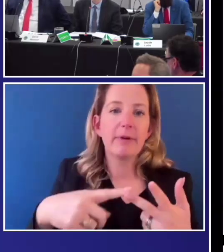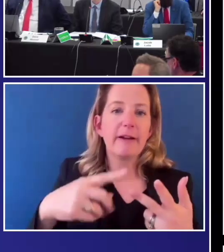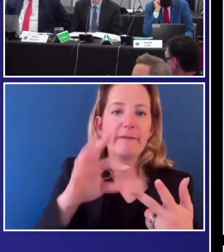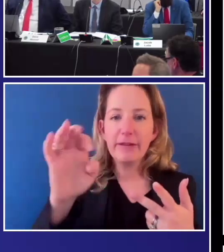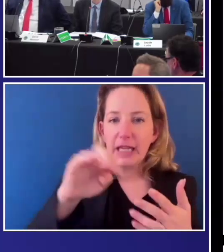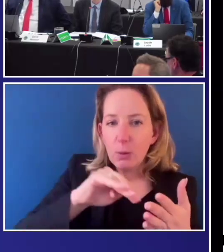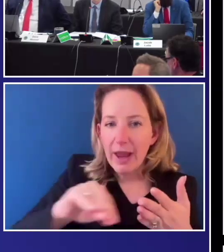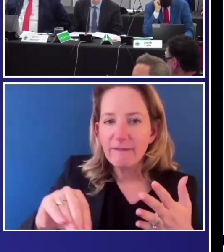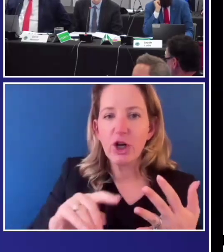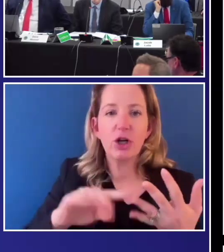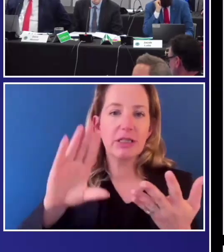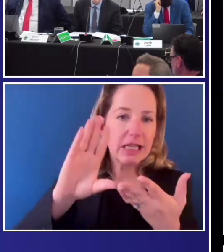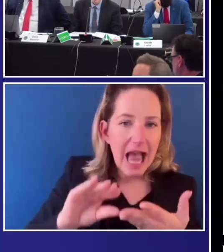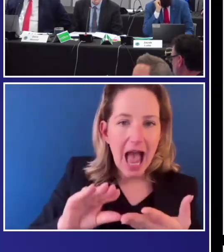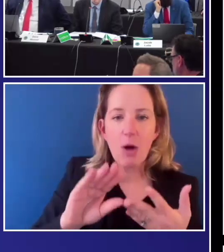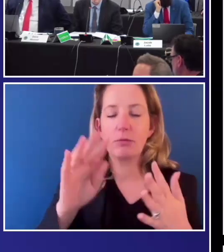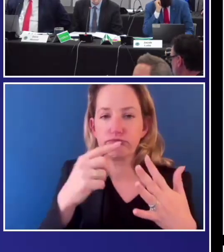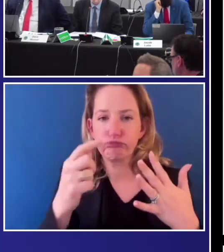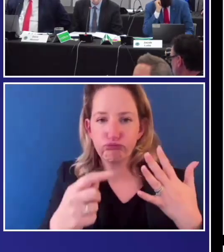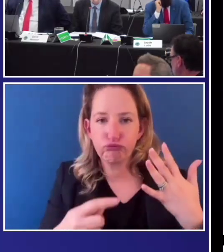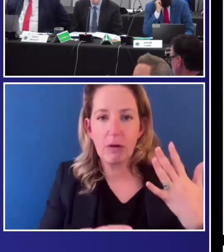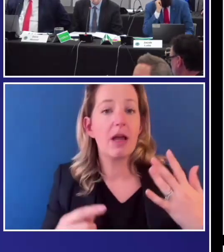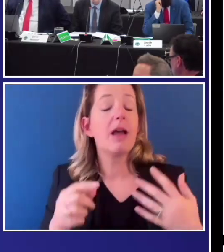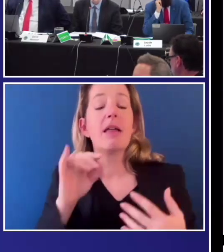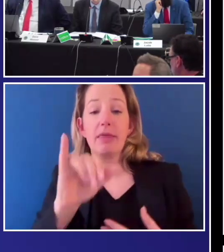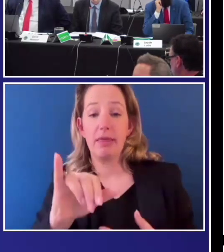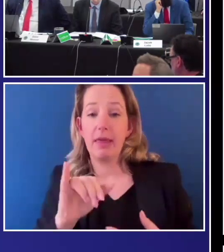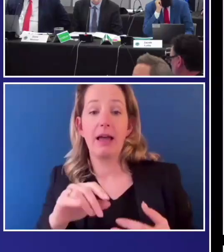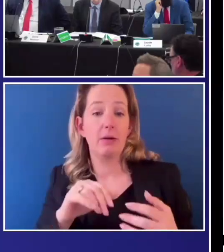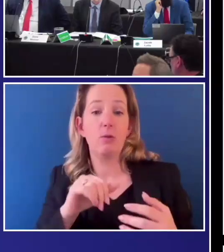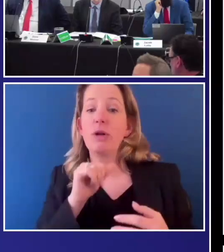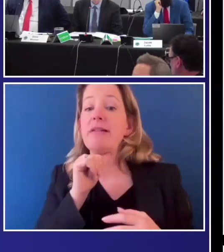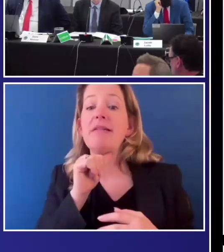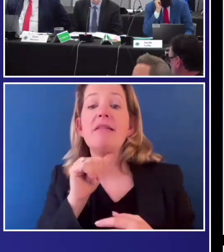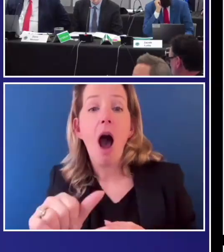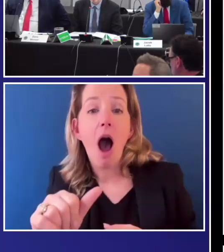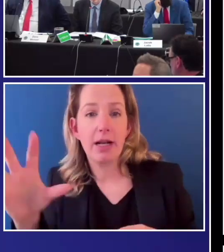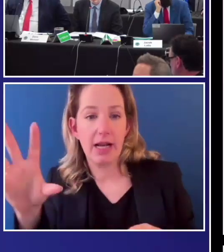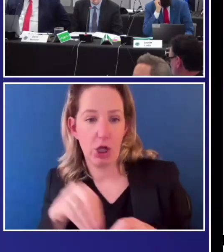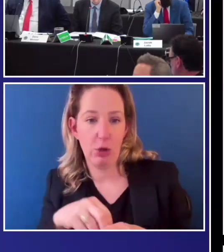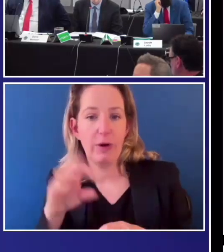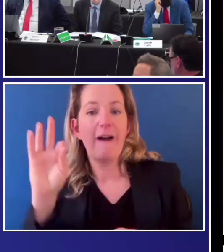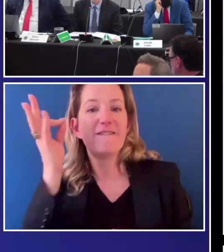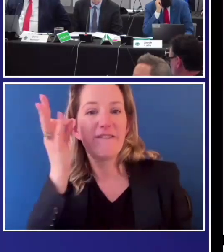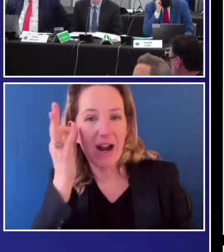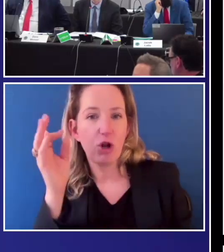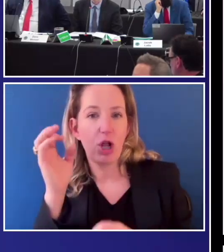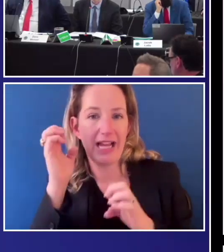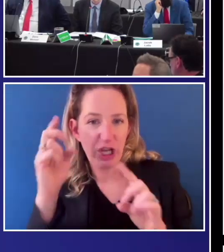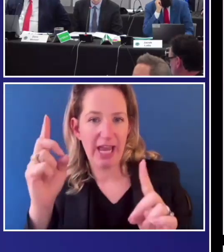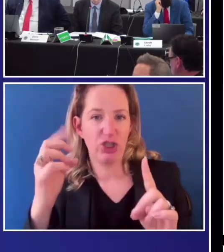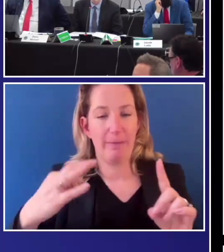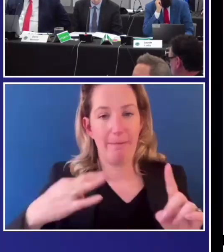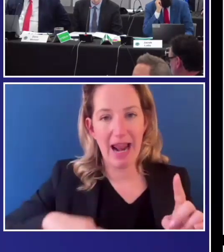It does -- and what we're adding here is that it does not include Federal, Federal education benefits, state, tribal, local,